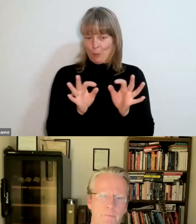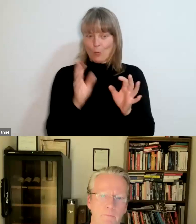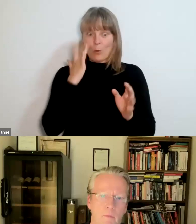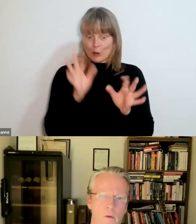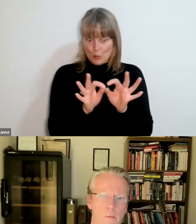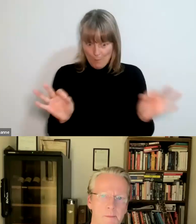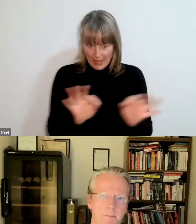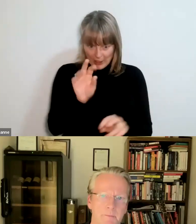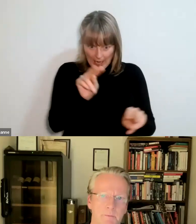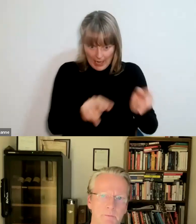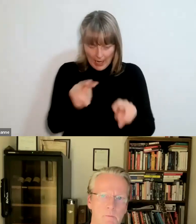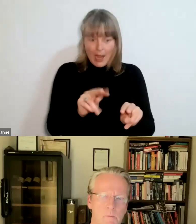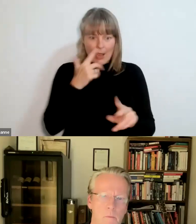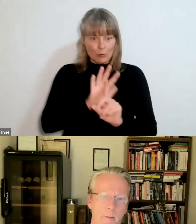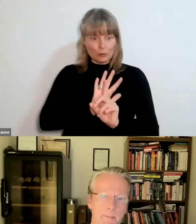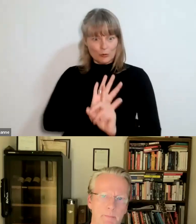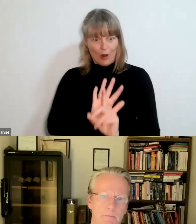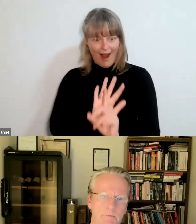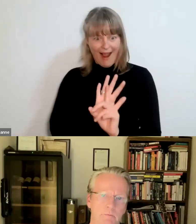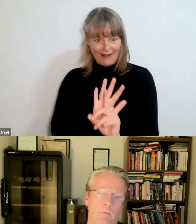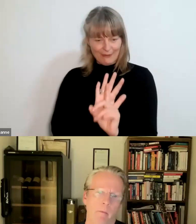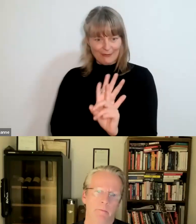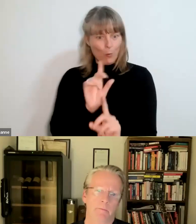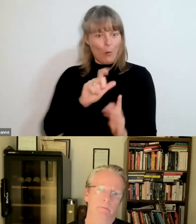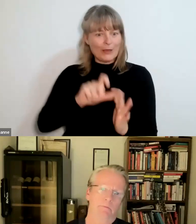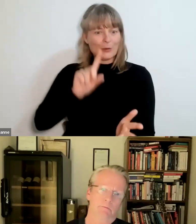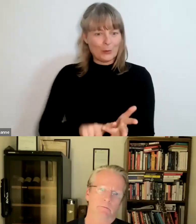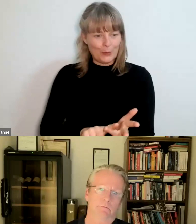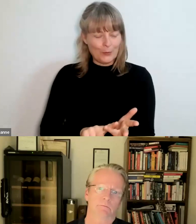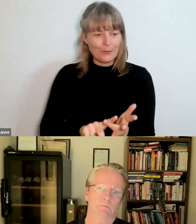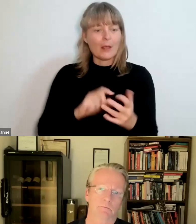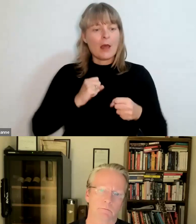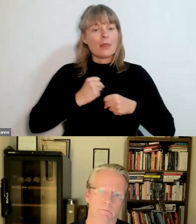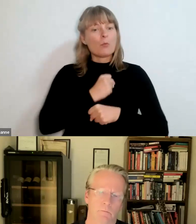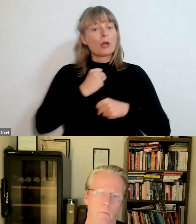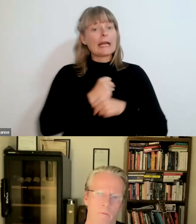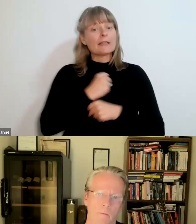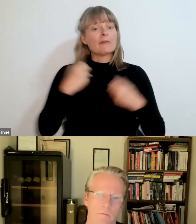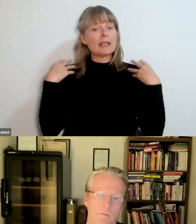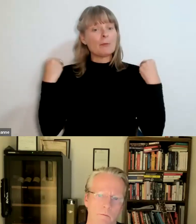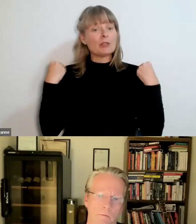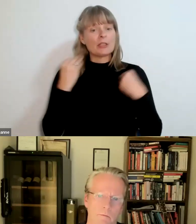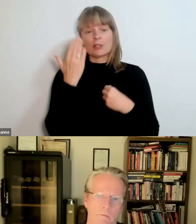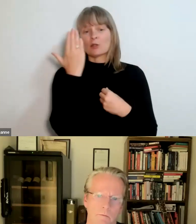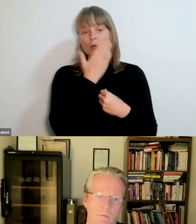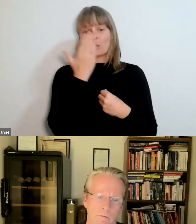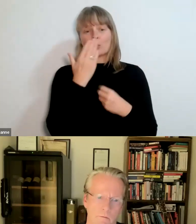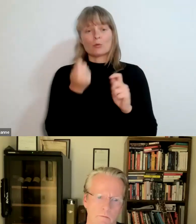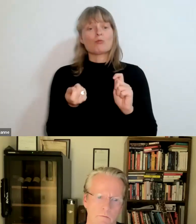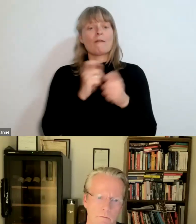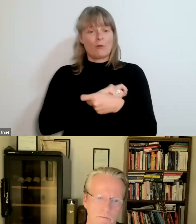reinforce Pasi's you about the measurements of measuring what matters. View about. We